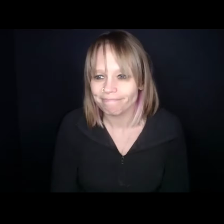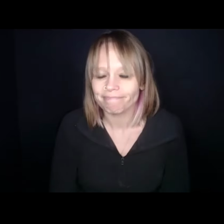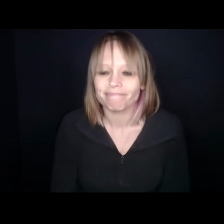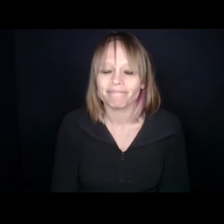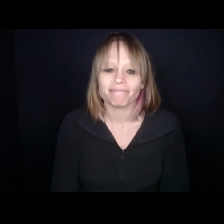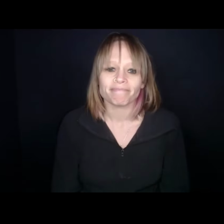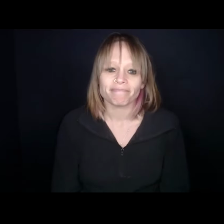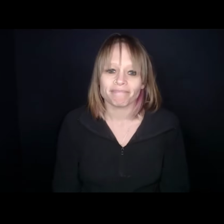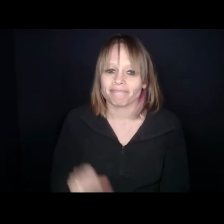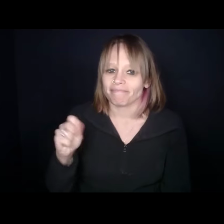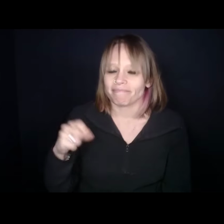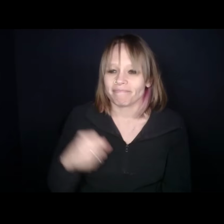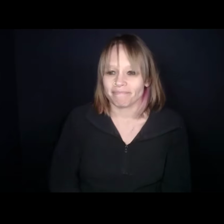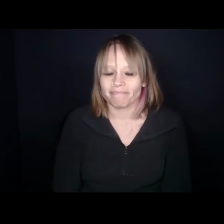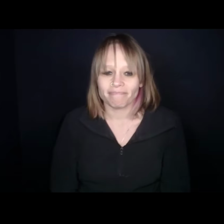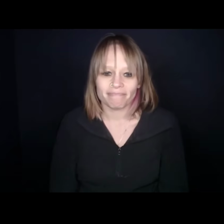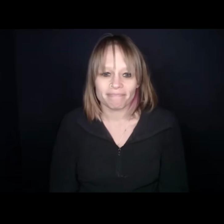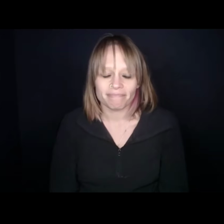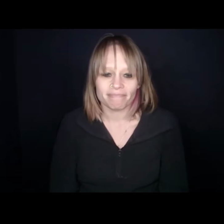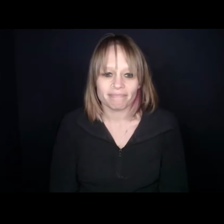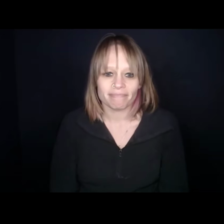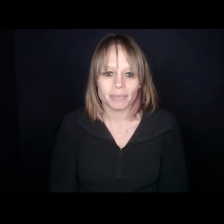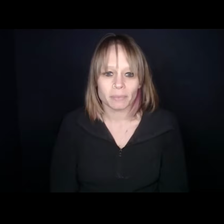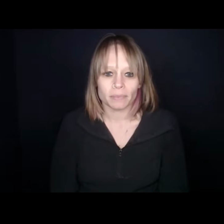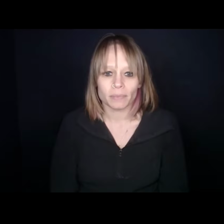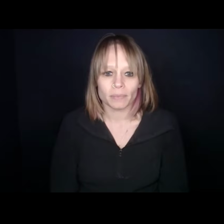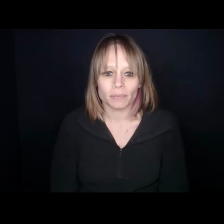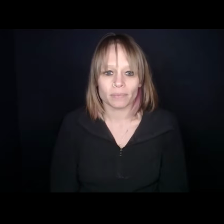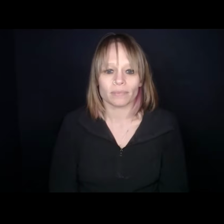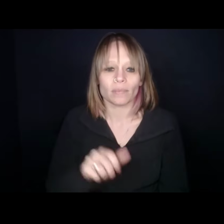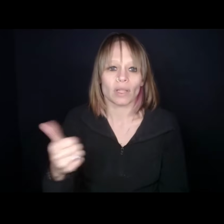That's the Yeah, we have a comment from John Drummond. I think that's the golden